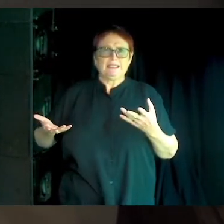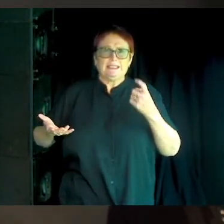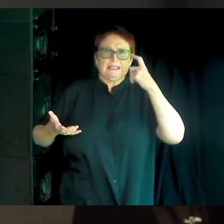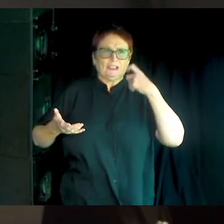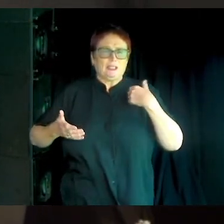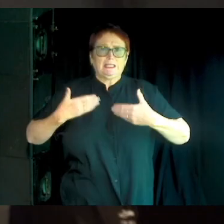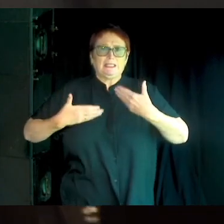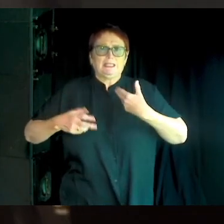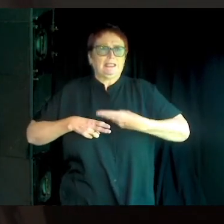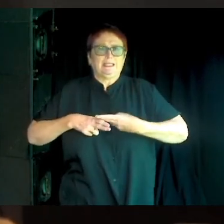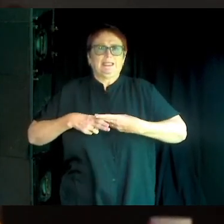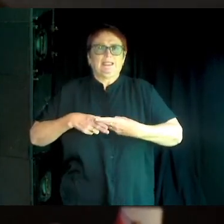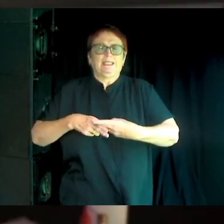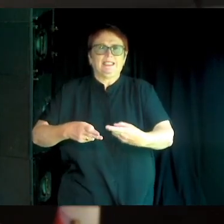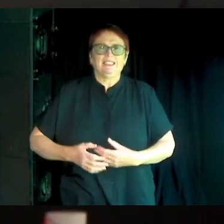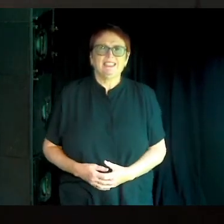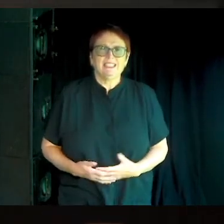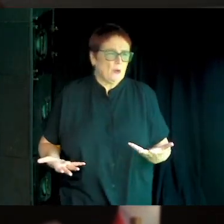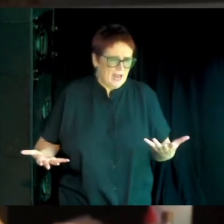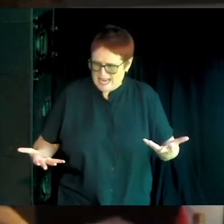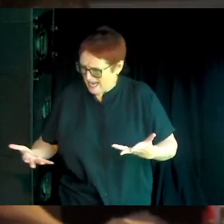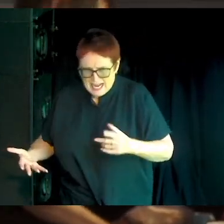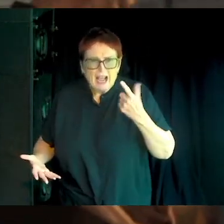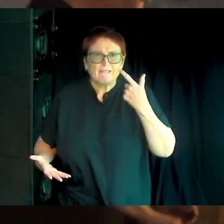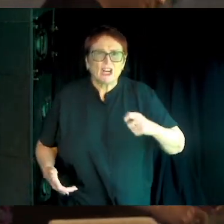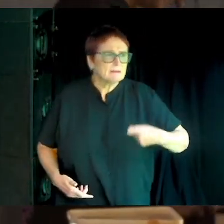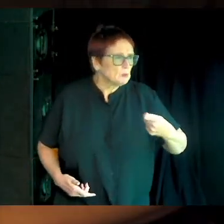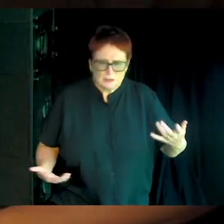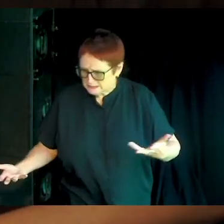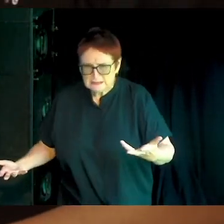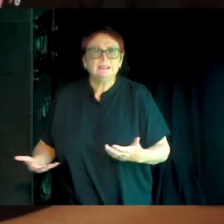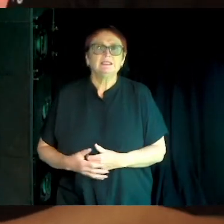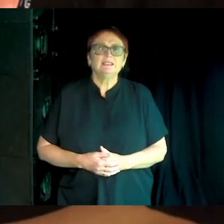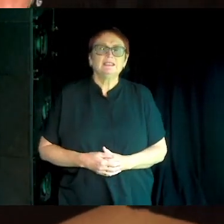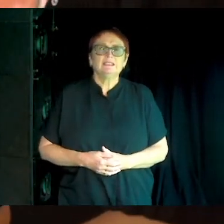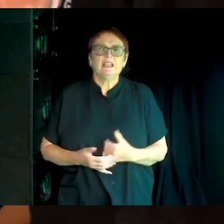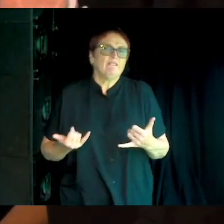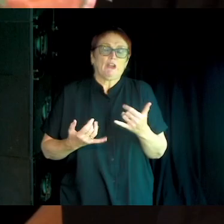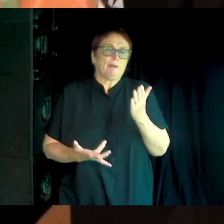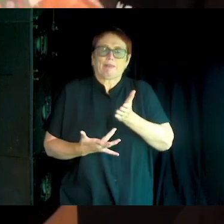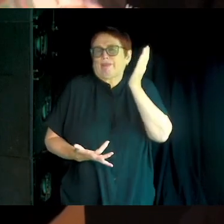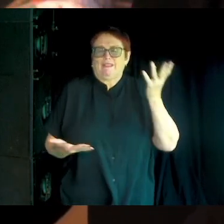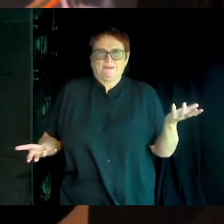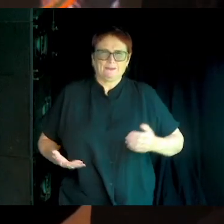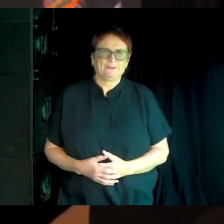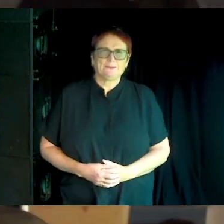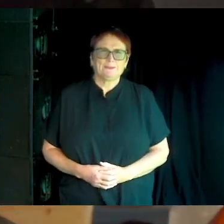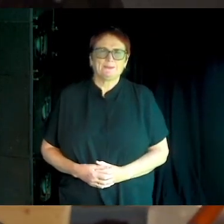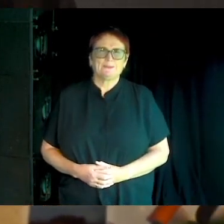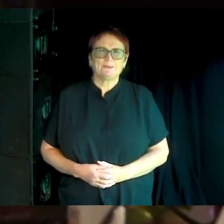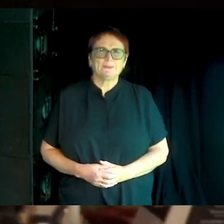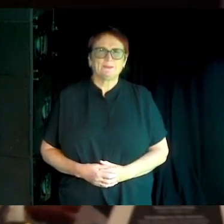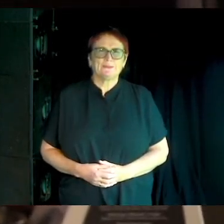look for yourself where is my spoon it's very very impromptu as well so this how so now the